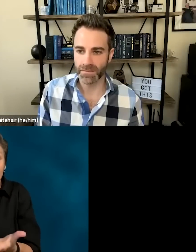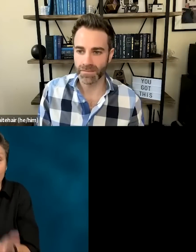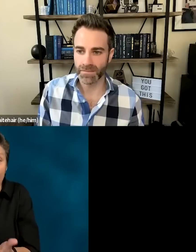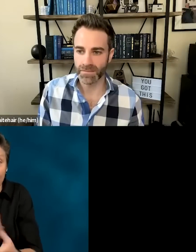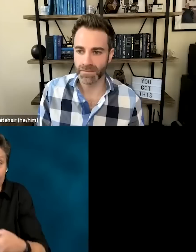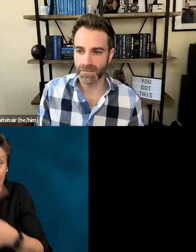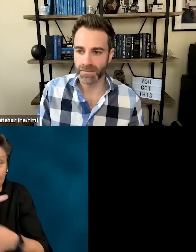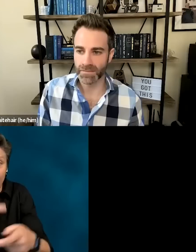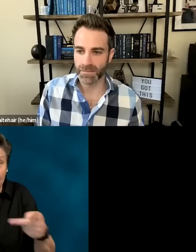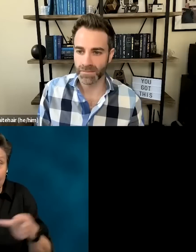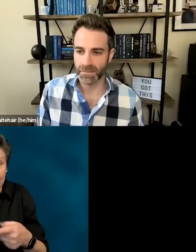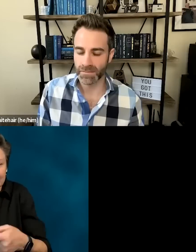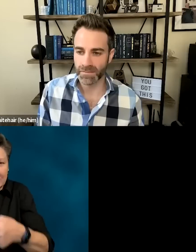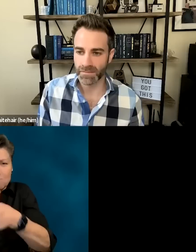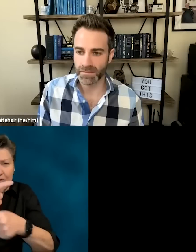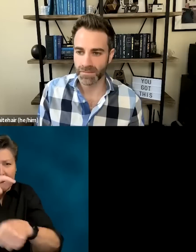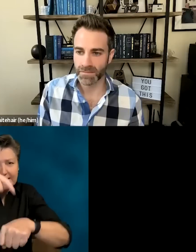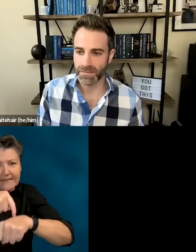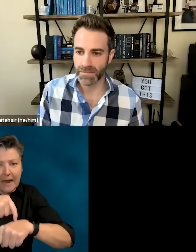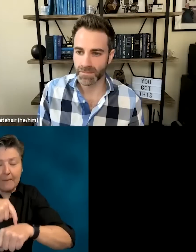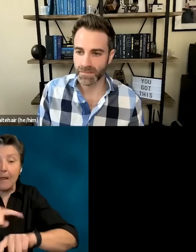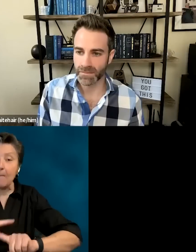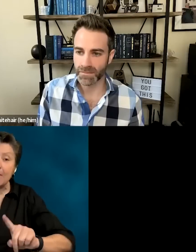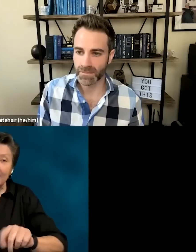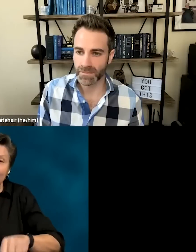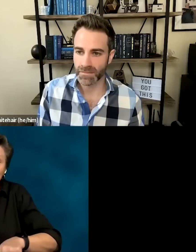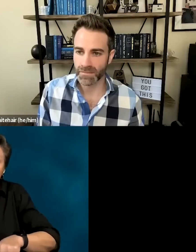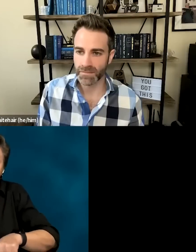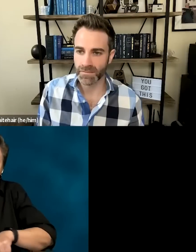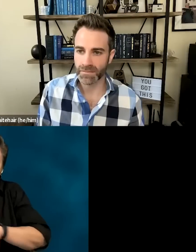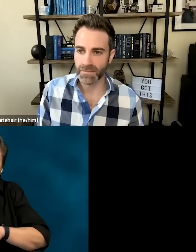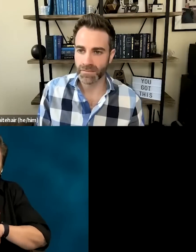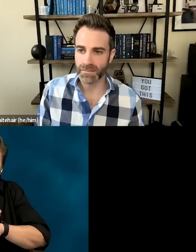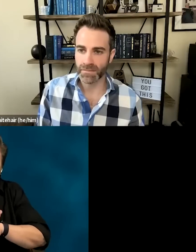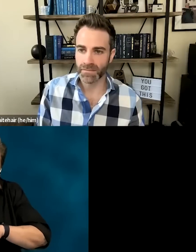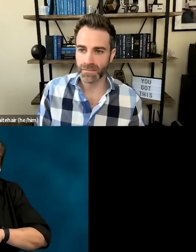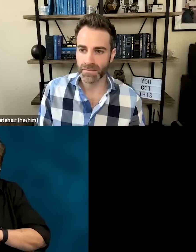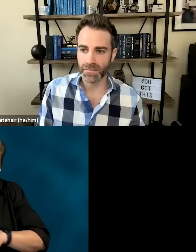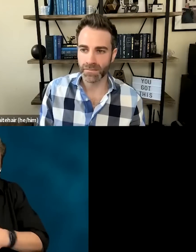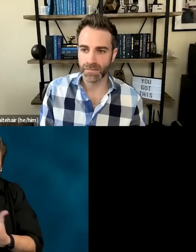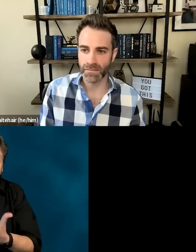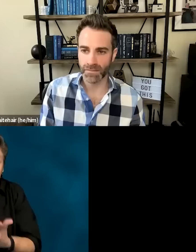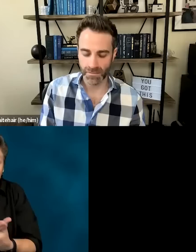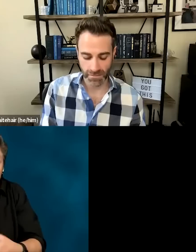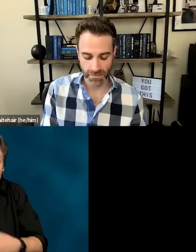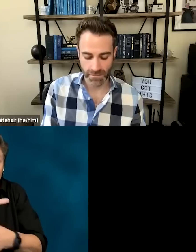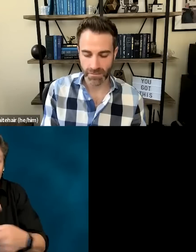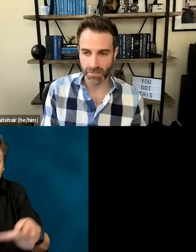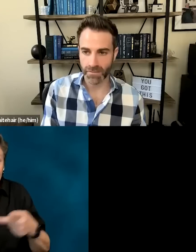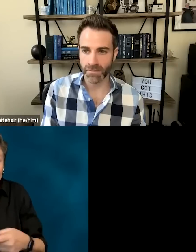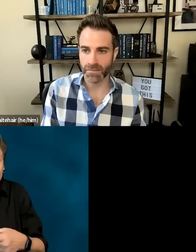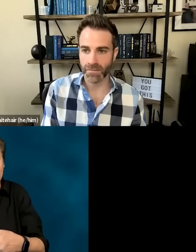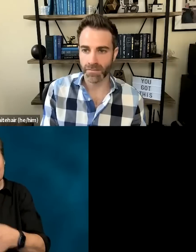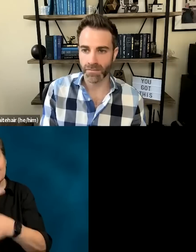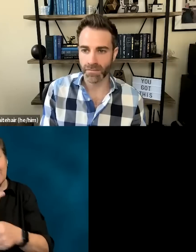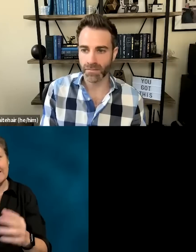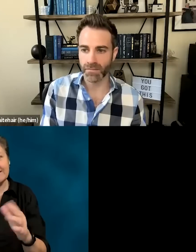to be in the right place at the right time. Luck is actually years of preparation meeting opportunity.